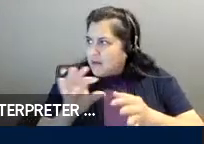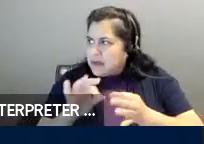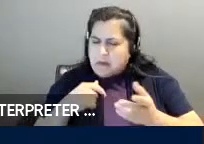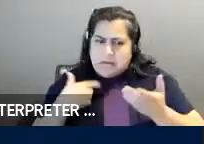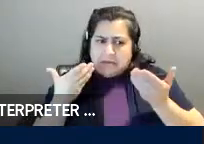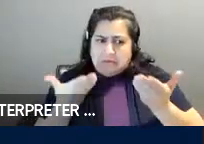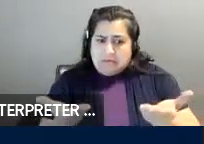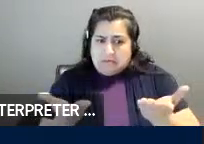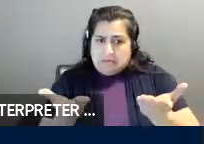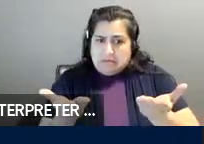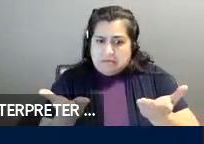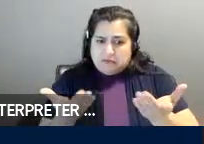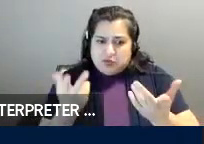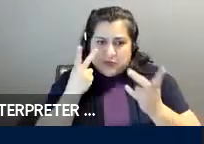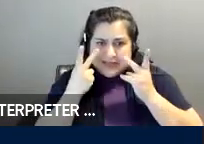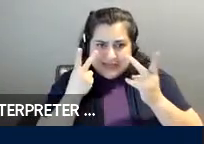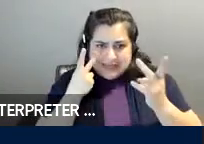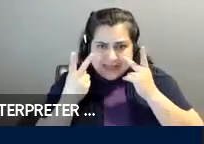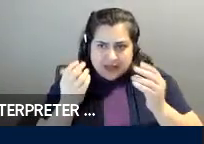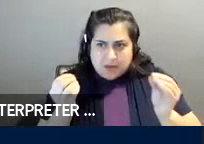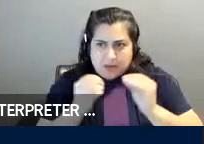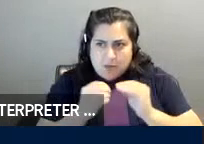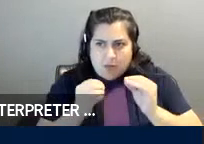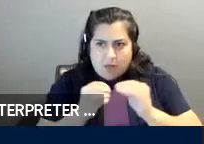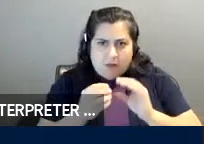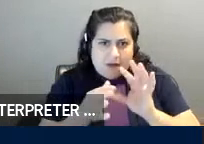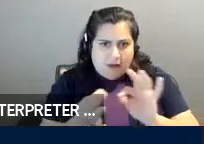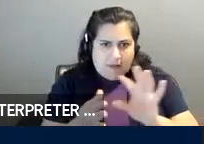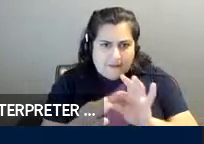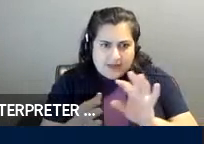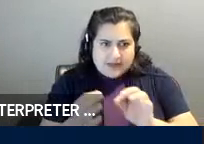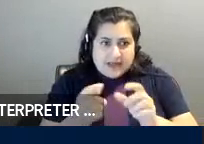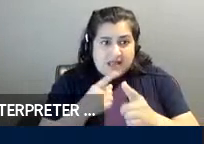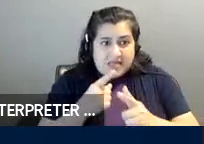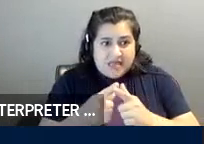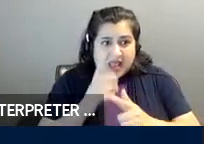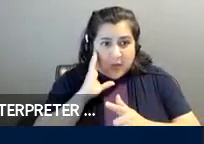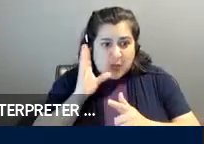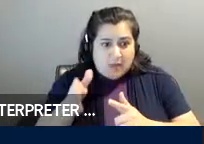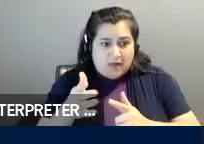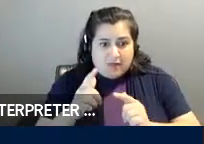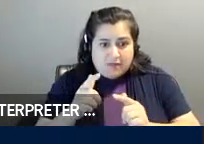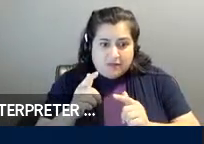any other public comments, and then we'll go ahead and move forward with ending today's